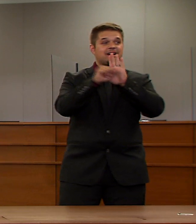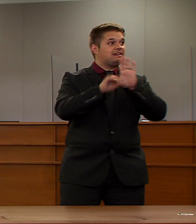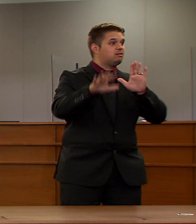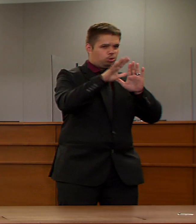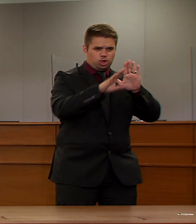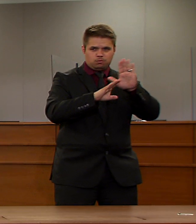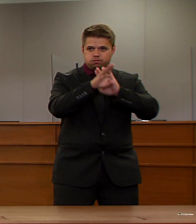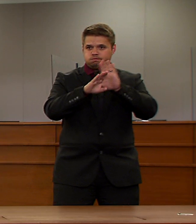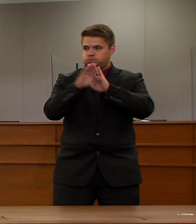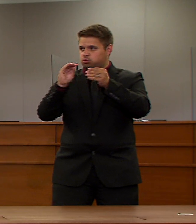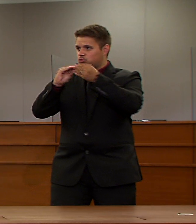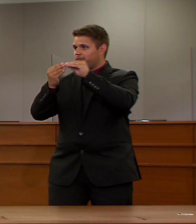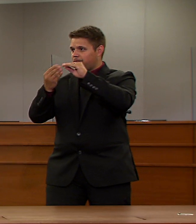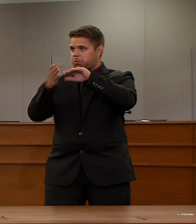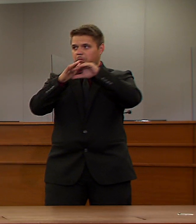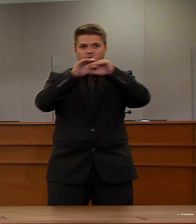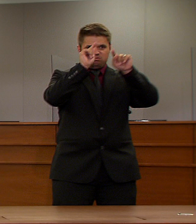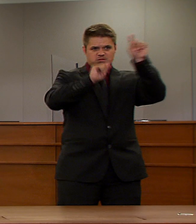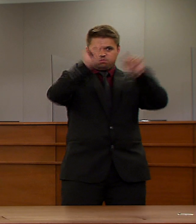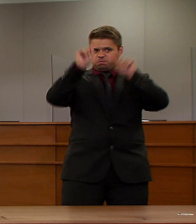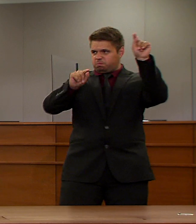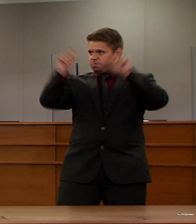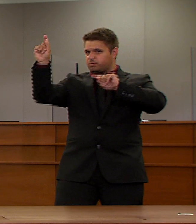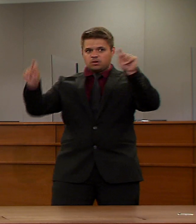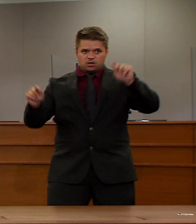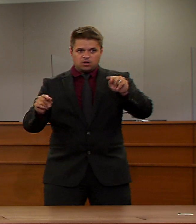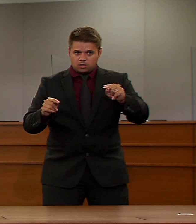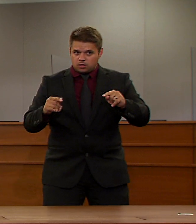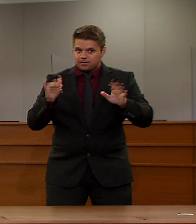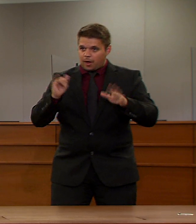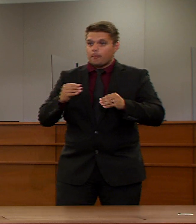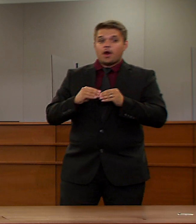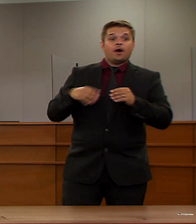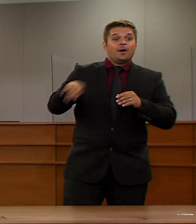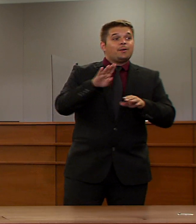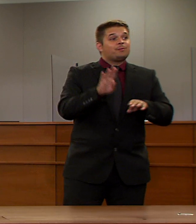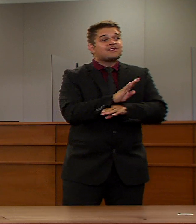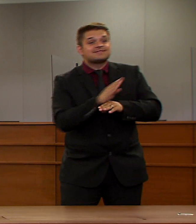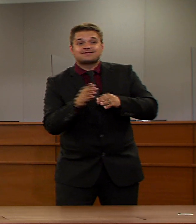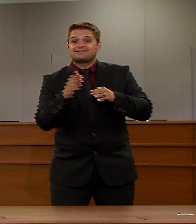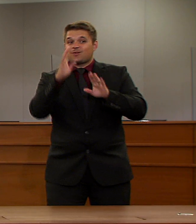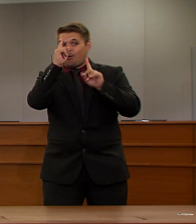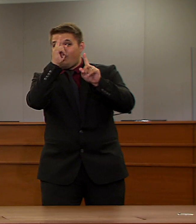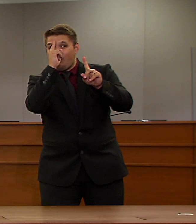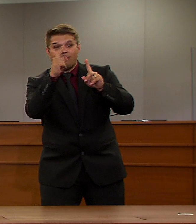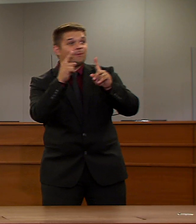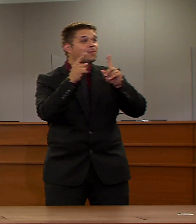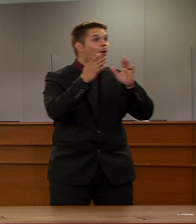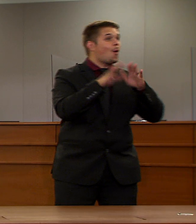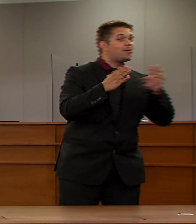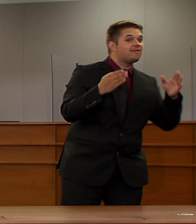limits on gatherings and business operations. Oregon had a new daily high of four hundred and thirty seven